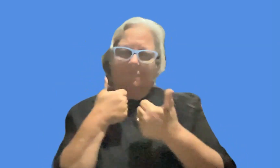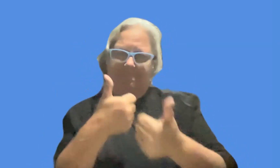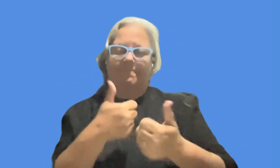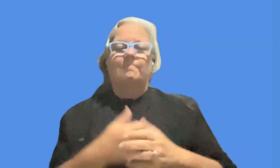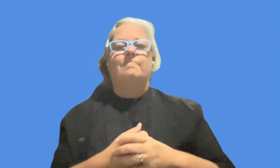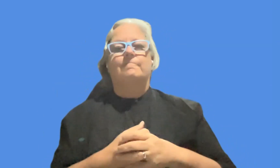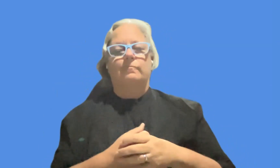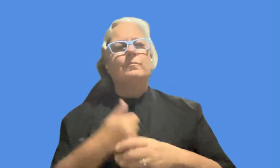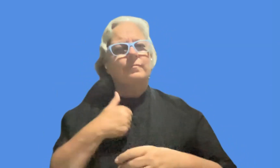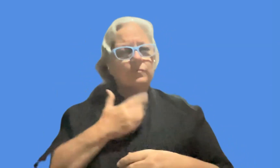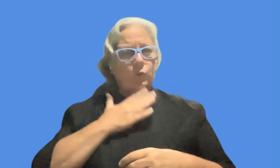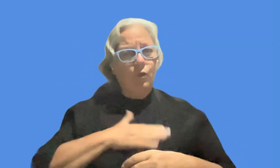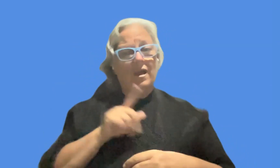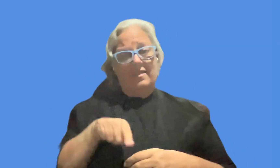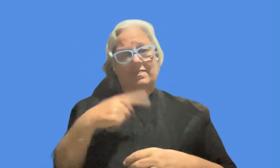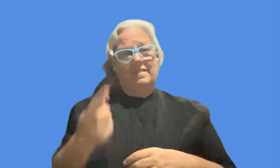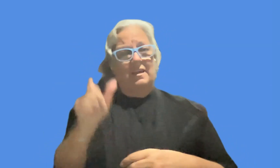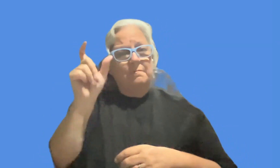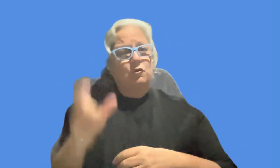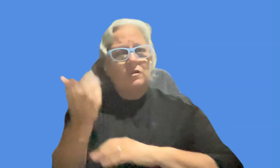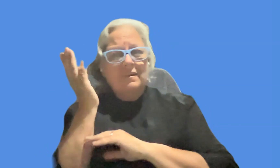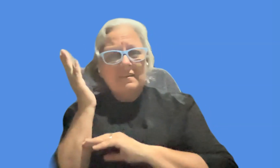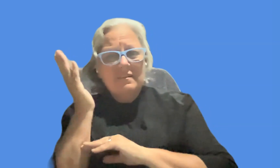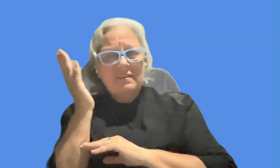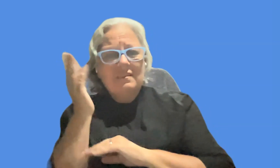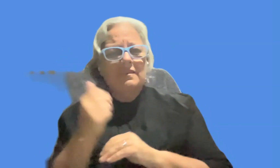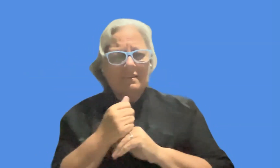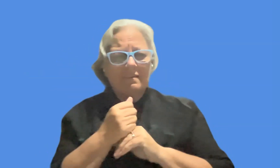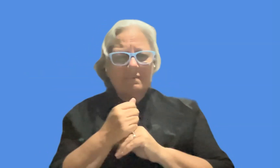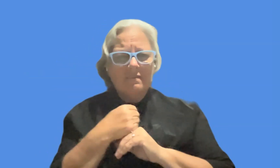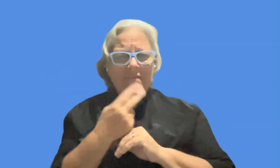congratulations to you. Thank you so much for sharing all of that with us